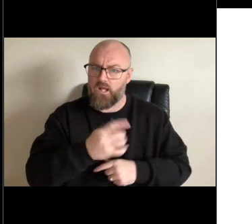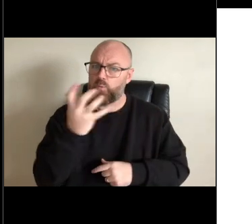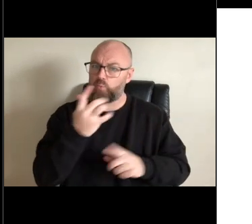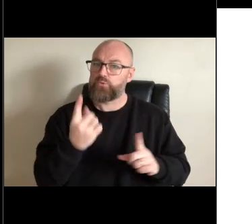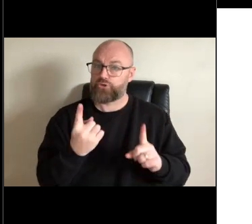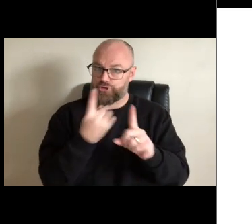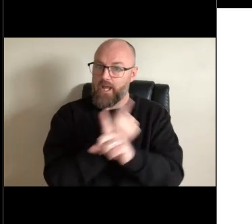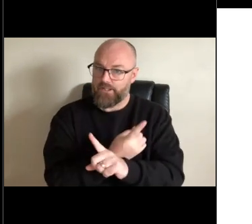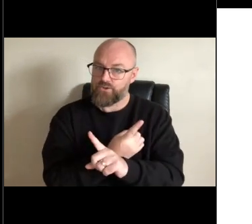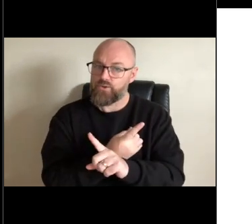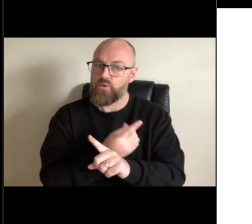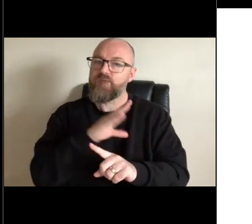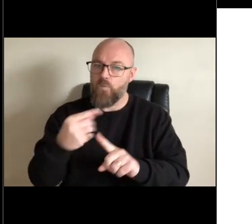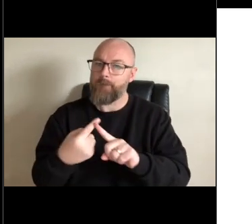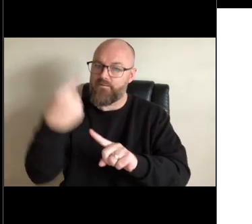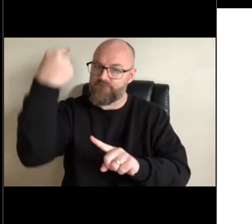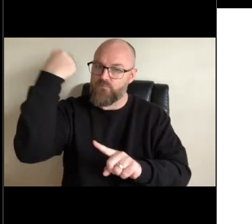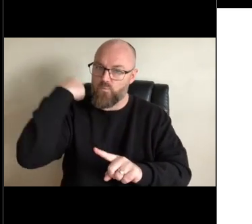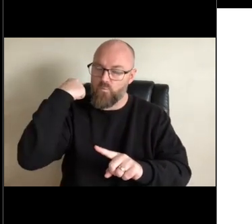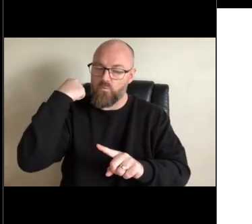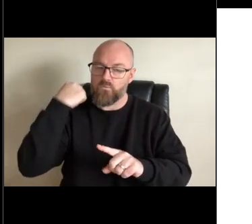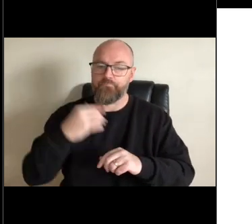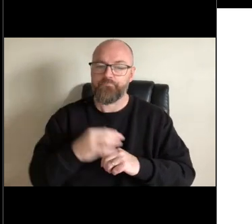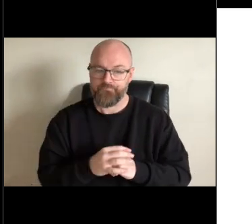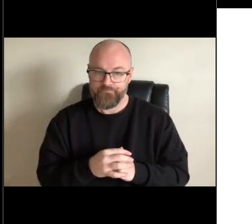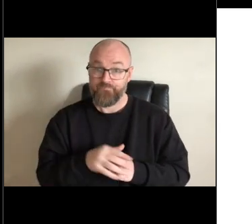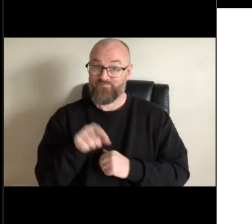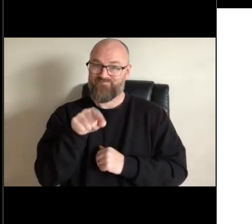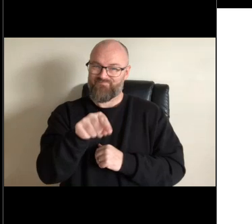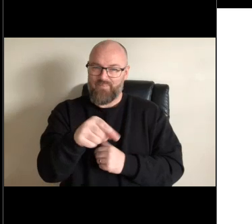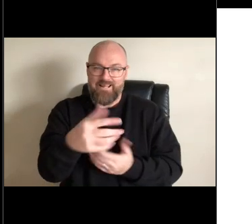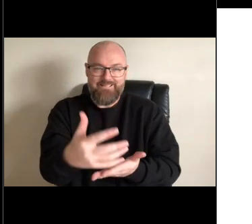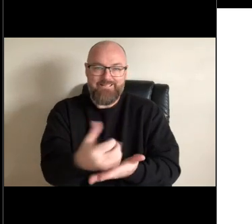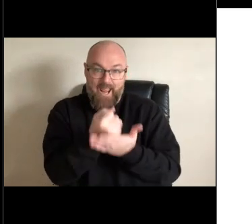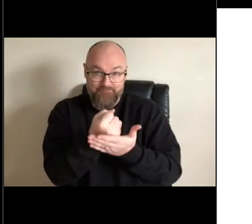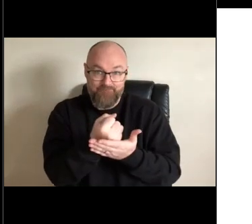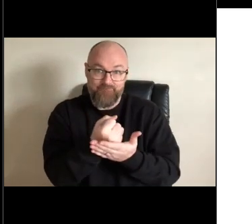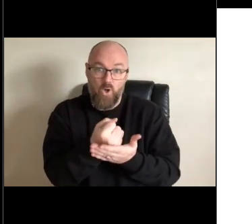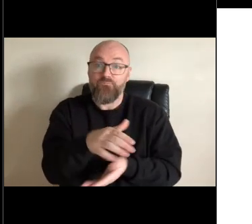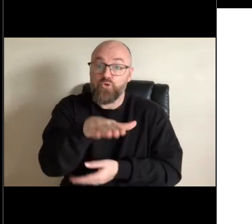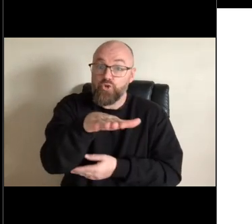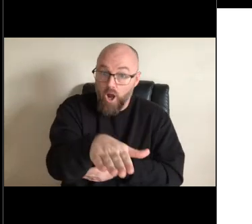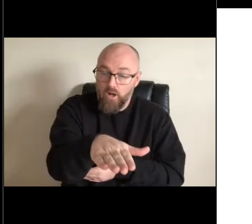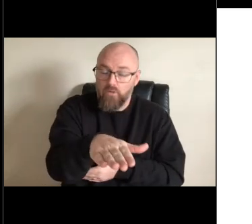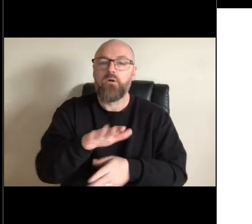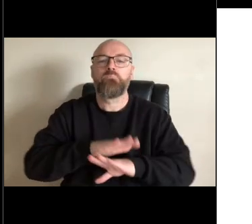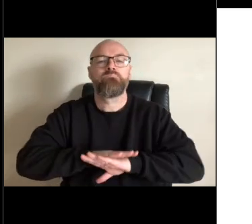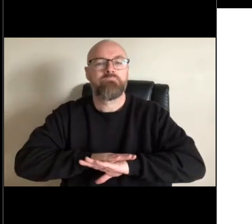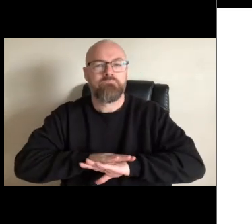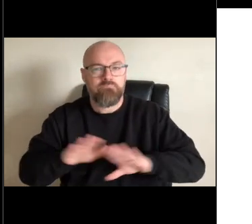in my view so the safety of the child and carers from violence abuse and neglect is um the first